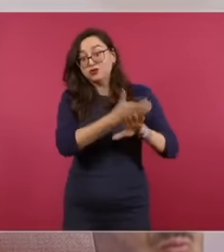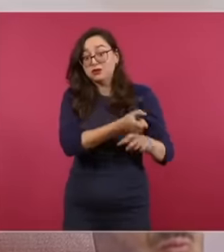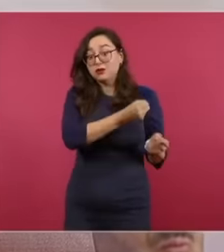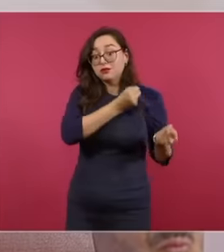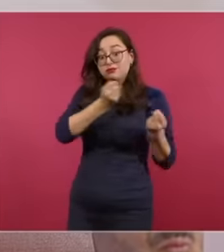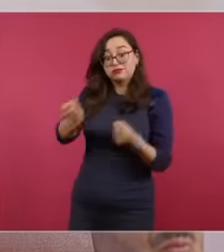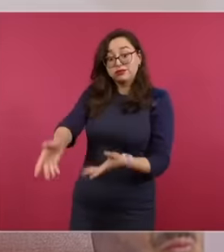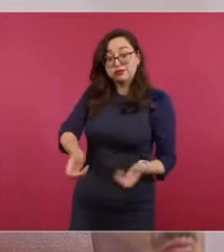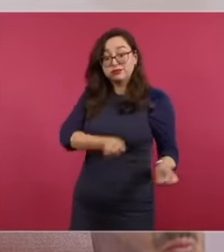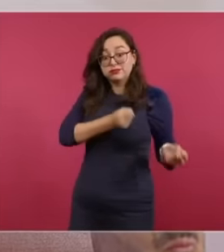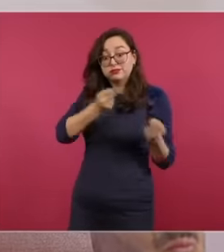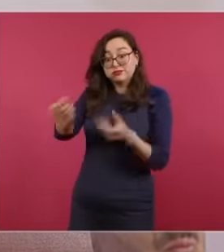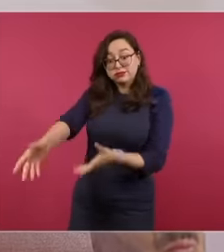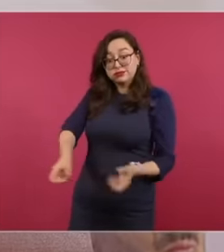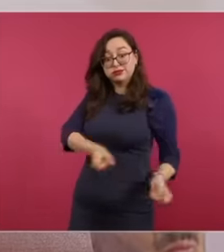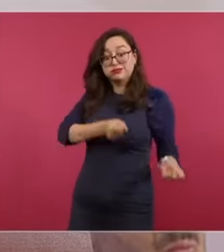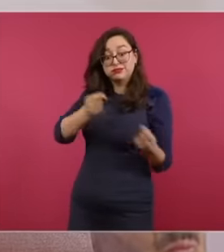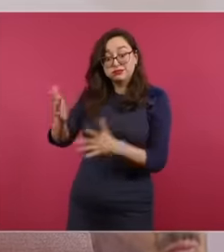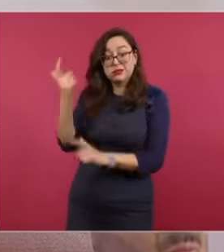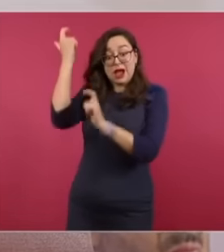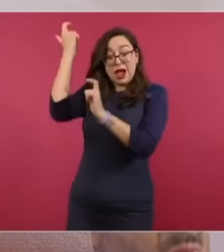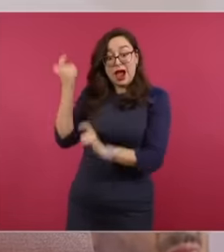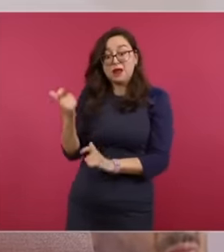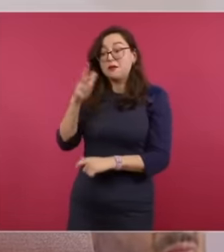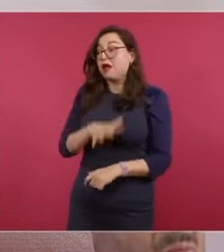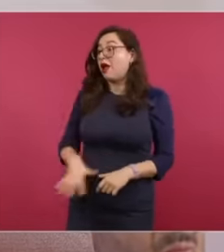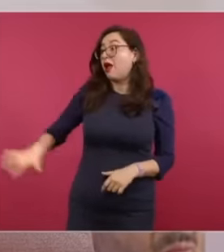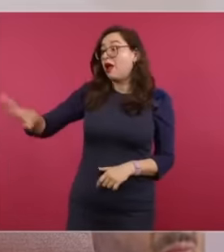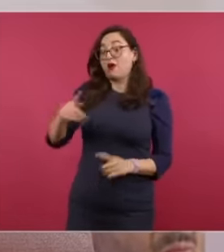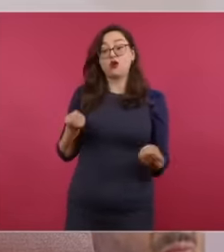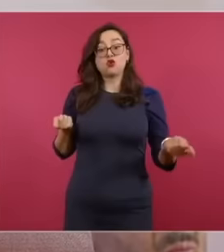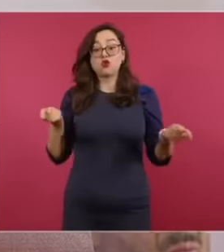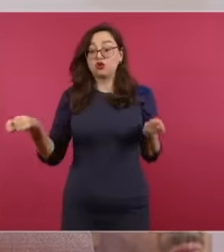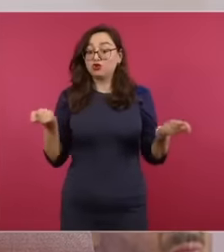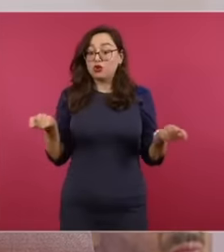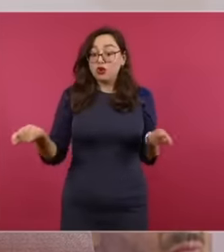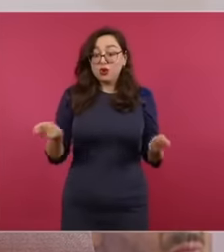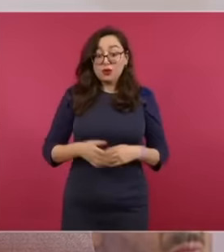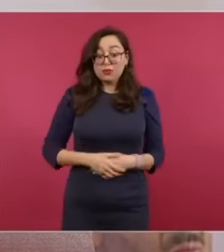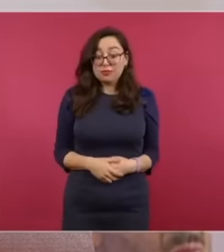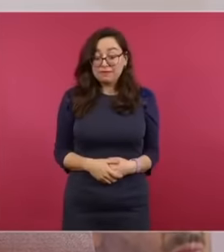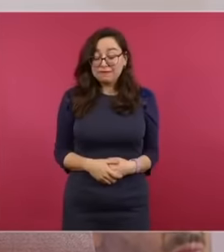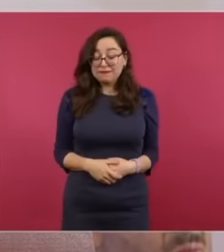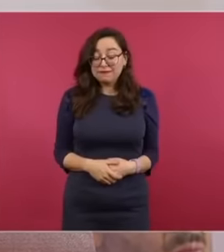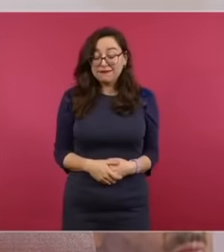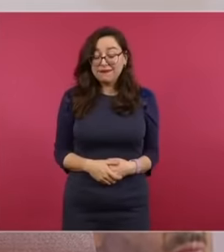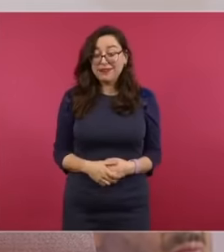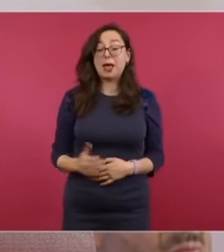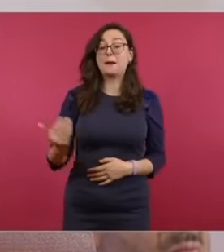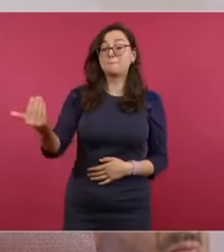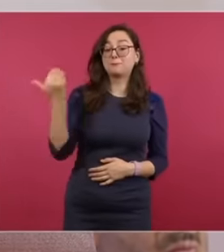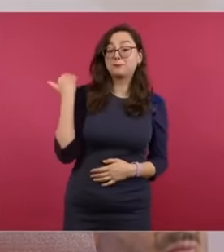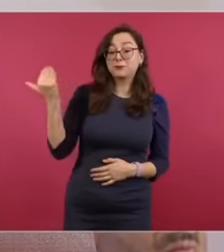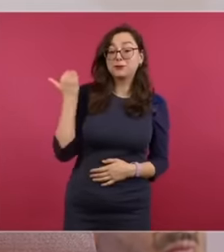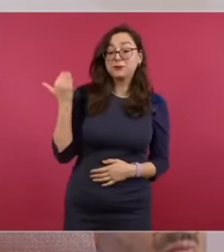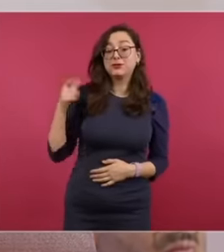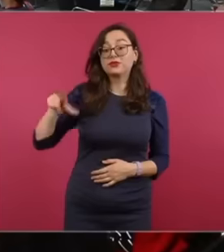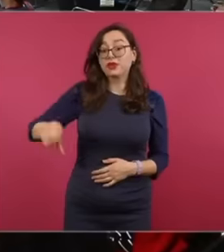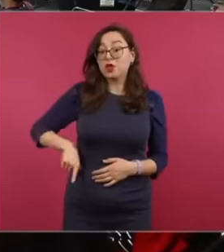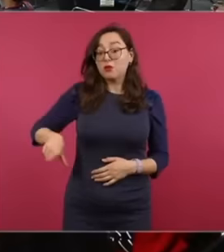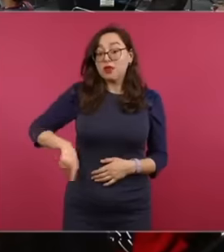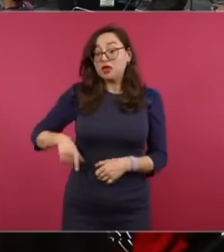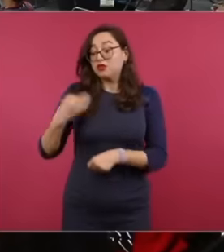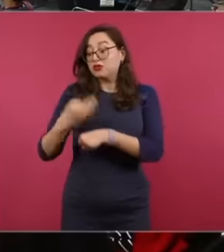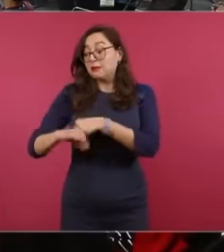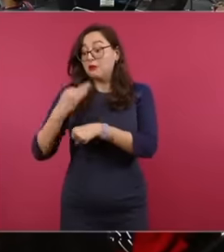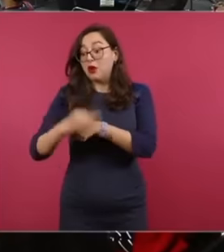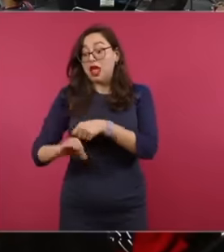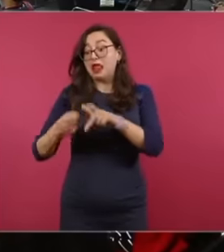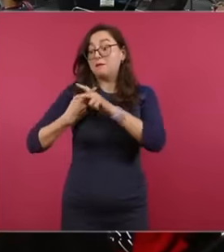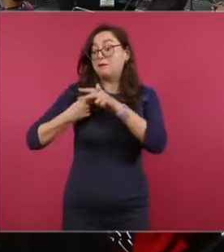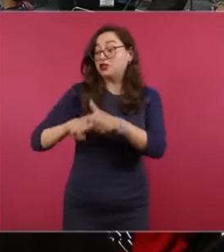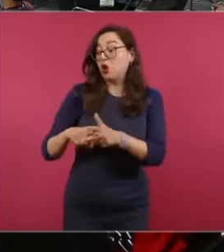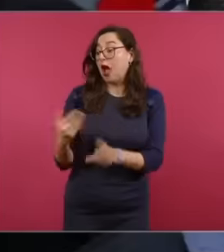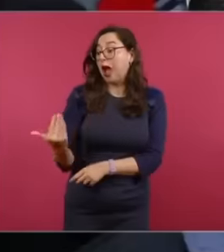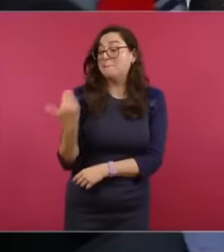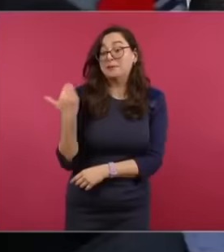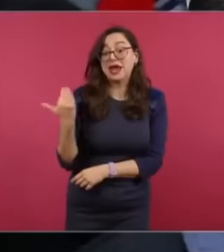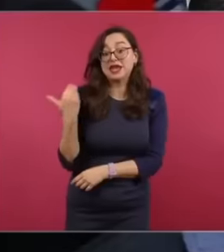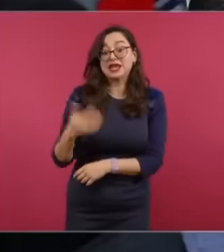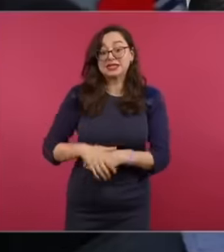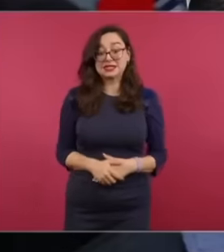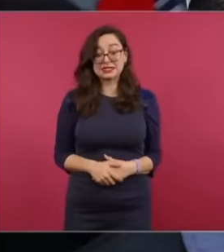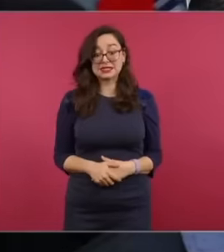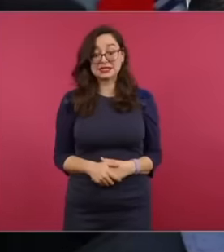are the ones that dominate in Haiti, that they barely Now an interim government has just entered, that is, everything